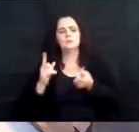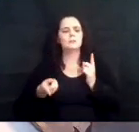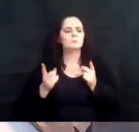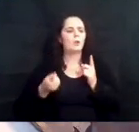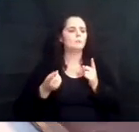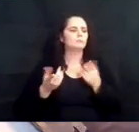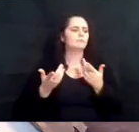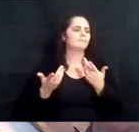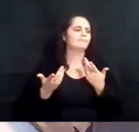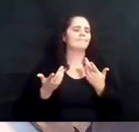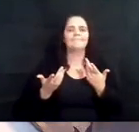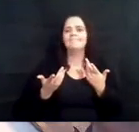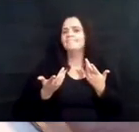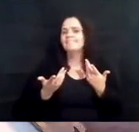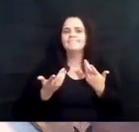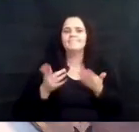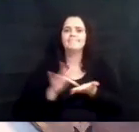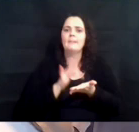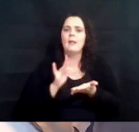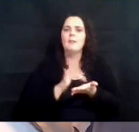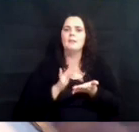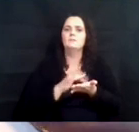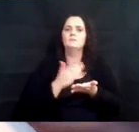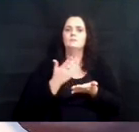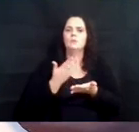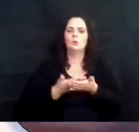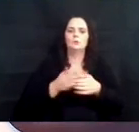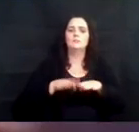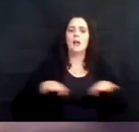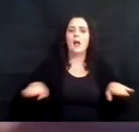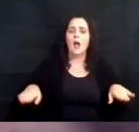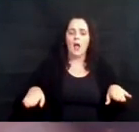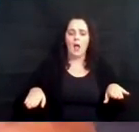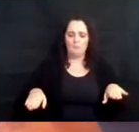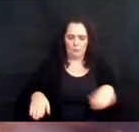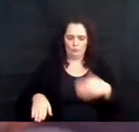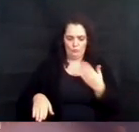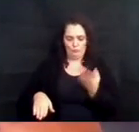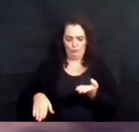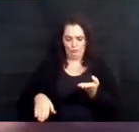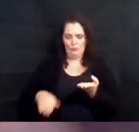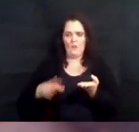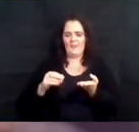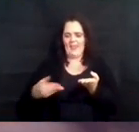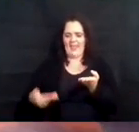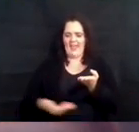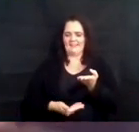counter tops or tables and then point them down at the floor or a stool or something that's underneath.